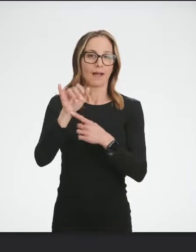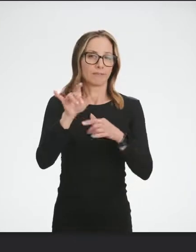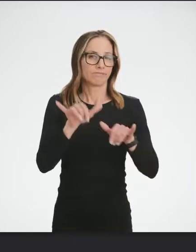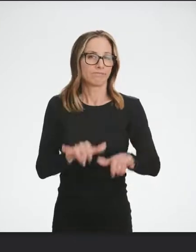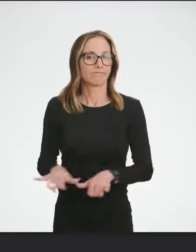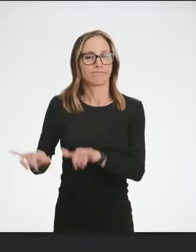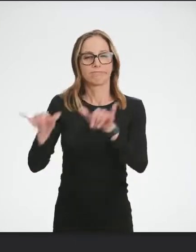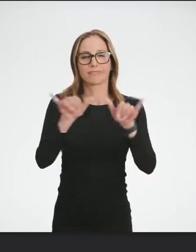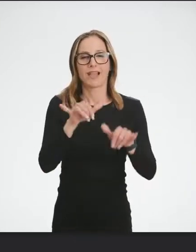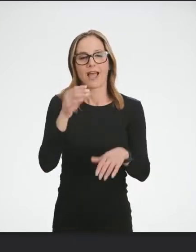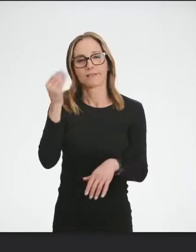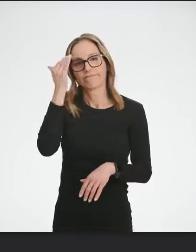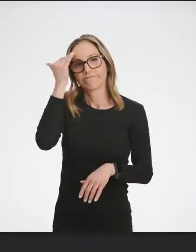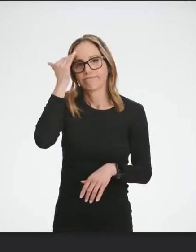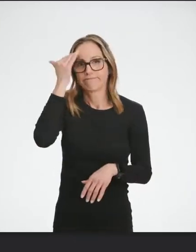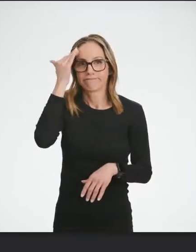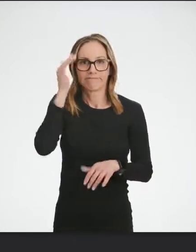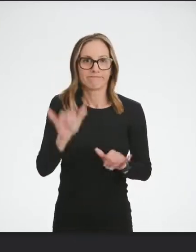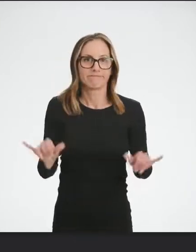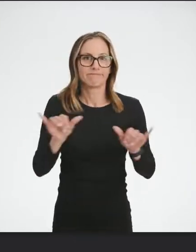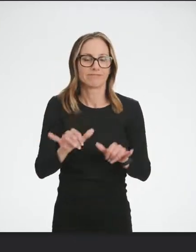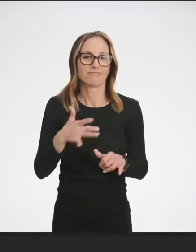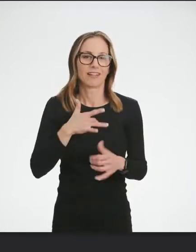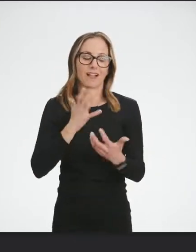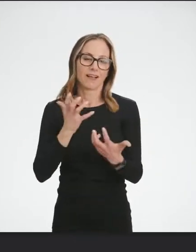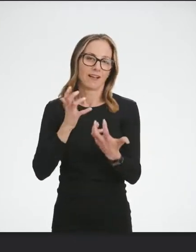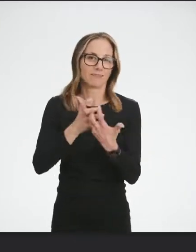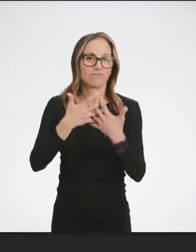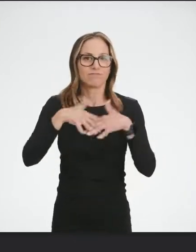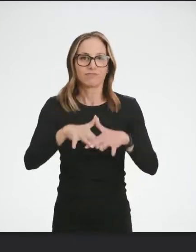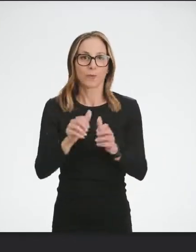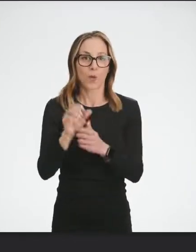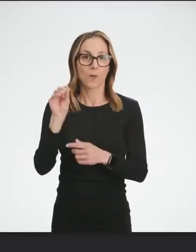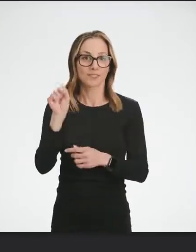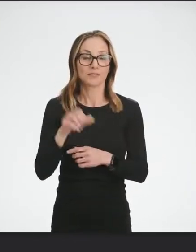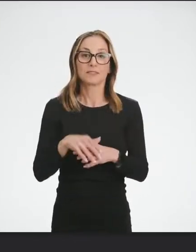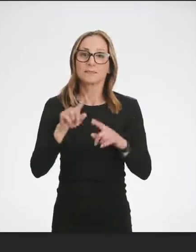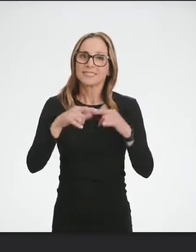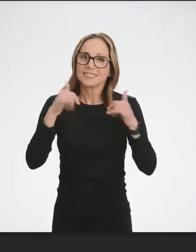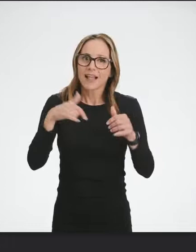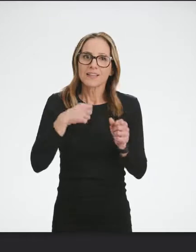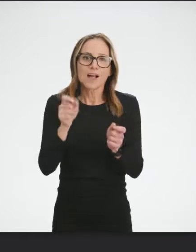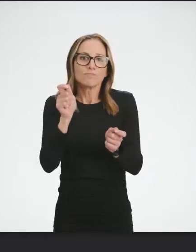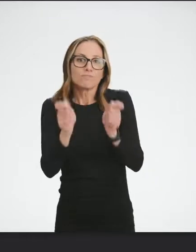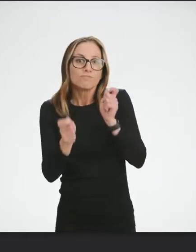It feels integrated with the OS, but I can still adjust the placement even when I have my own custom UI.